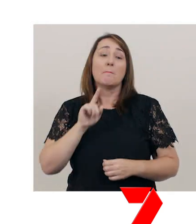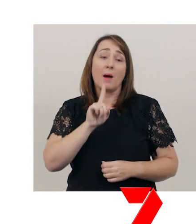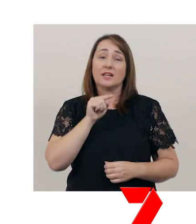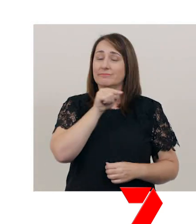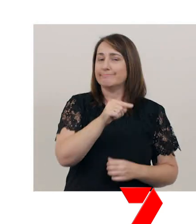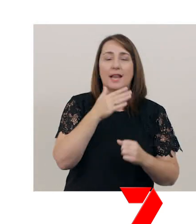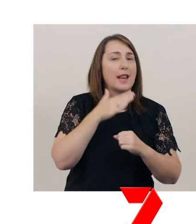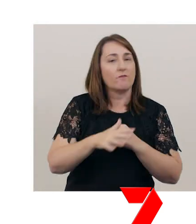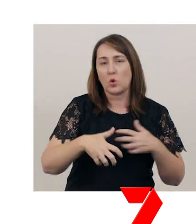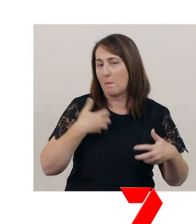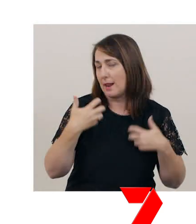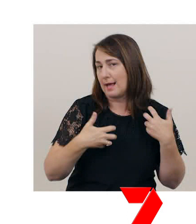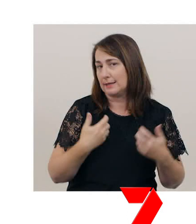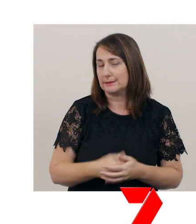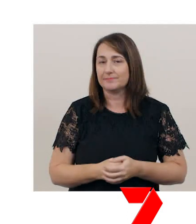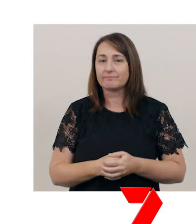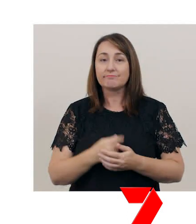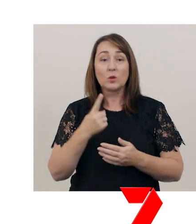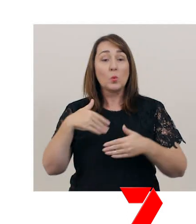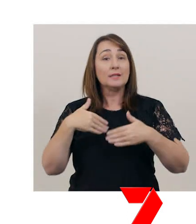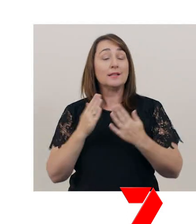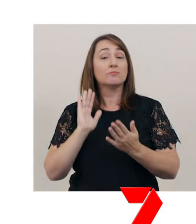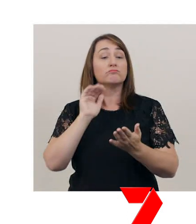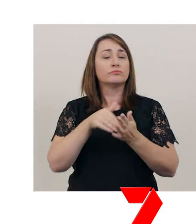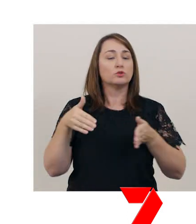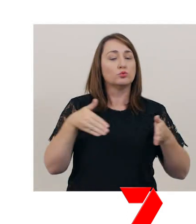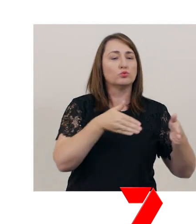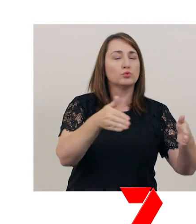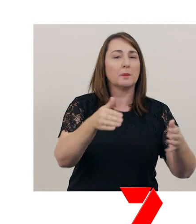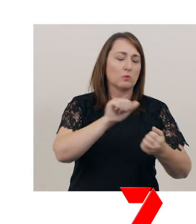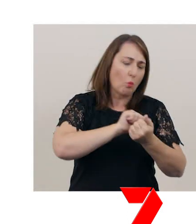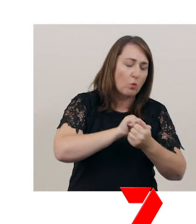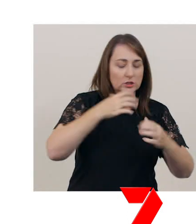Ye Xian spied a lovely little fish, with big golden eyes and shimmering red fins.